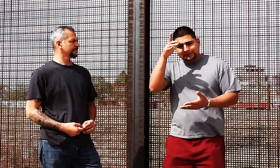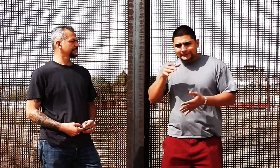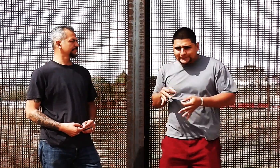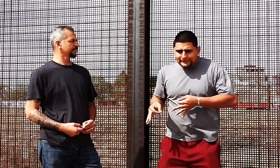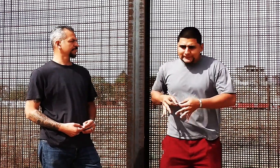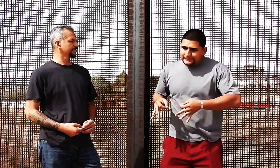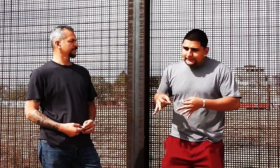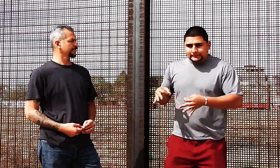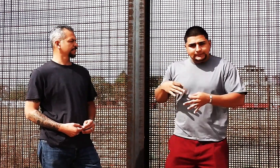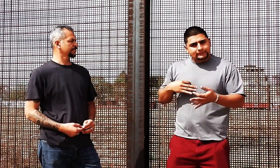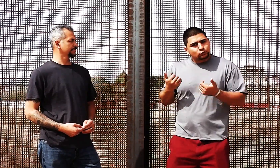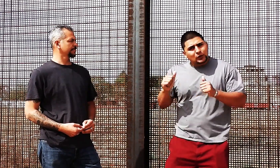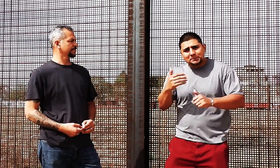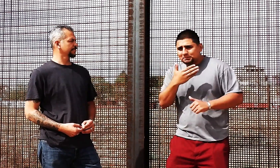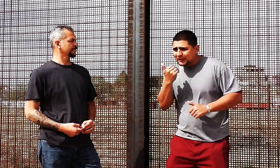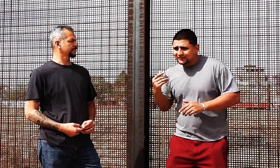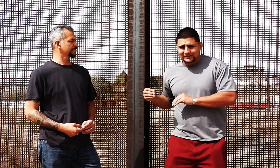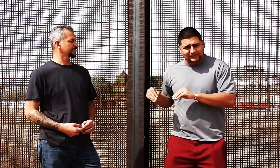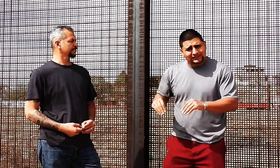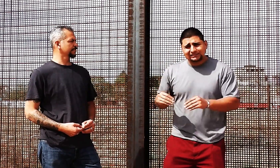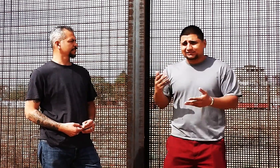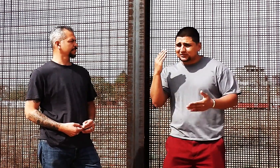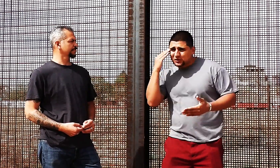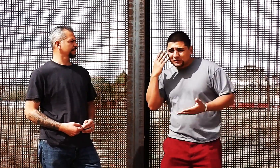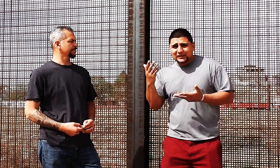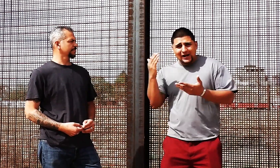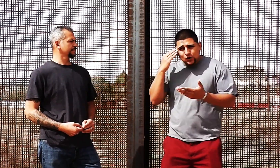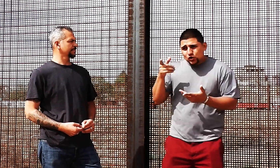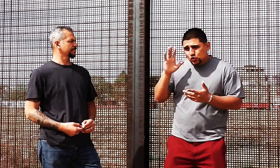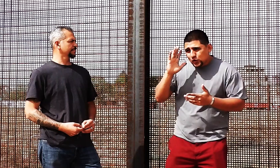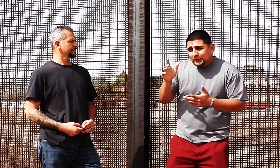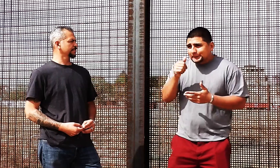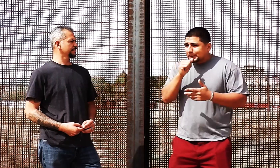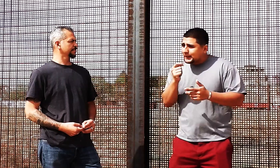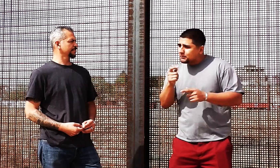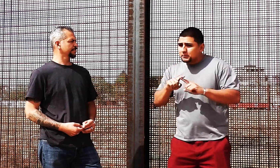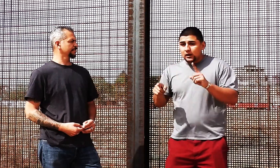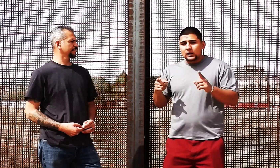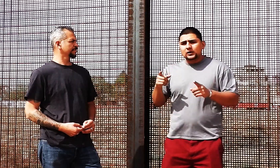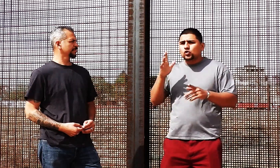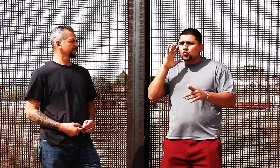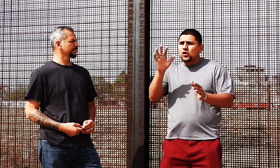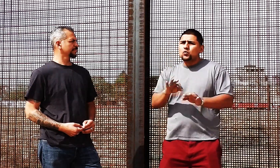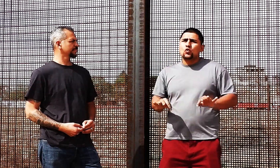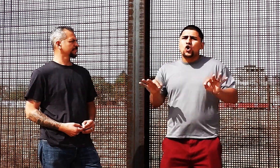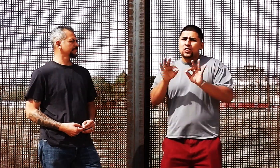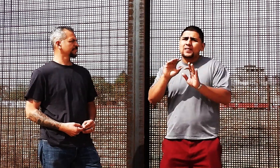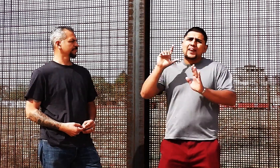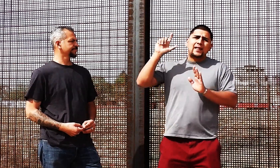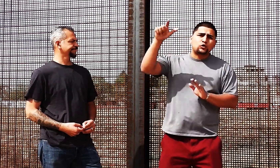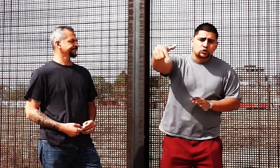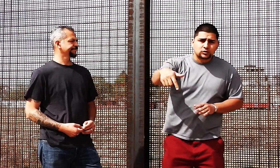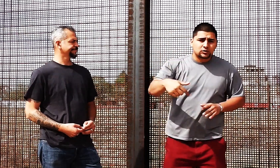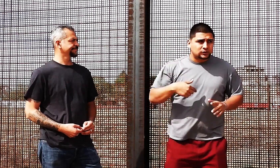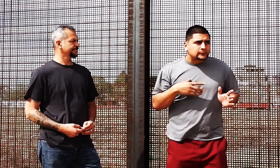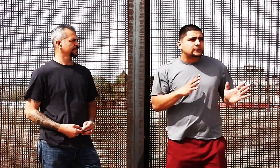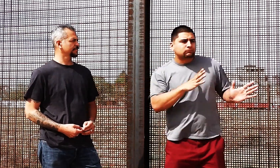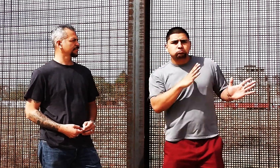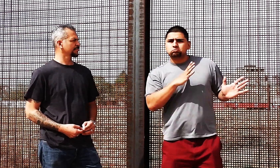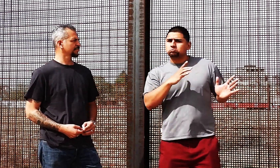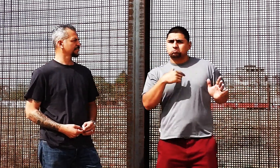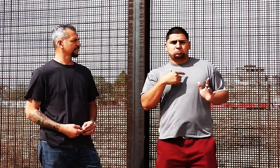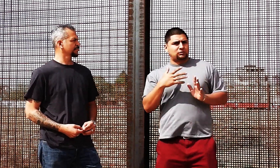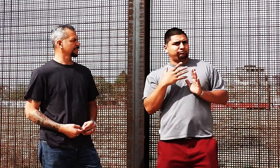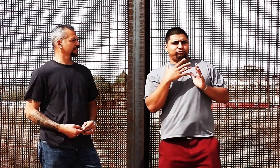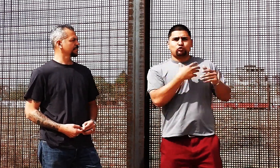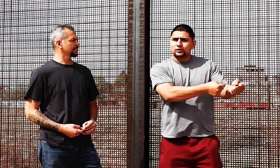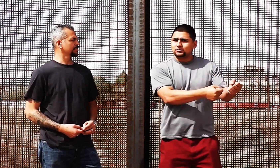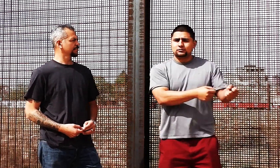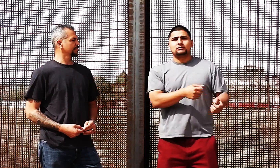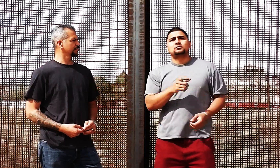My parents explained to me that they tried their best and I will suffer a little but it will be worth it in long run. I was fine with that.